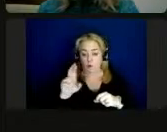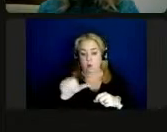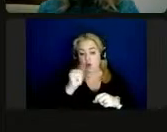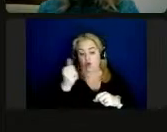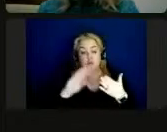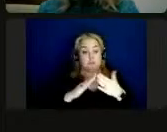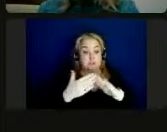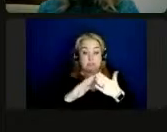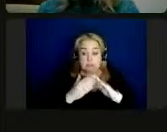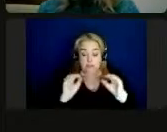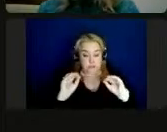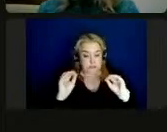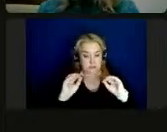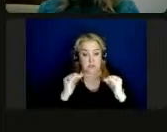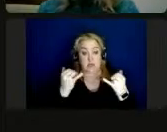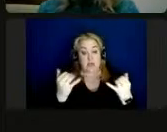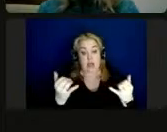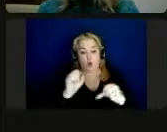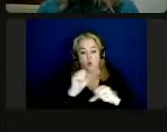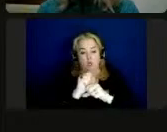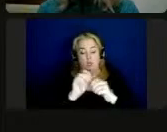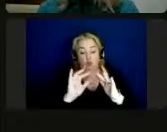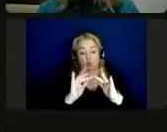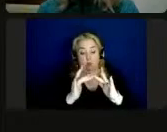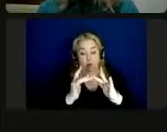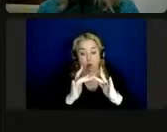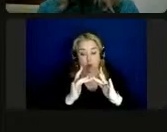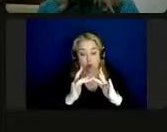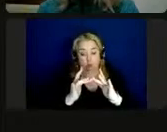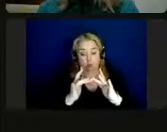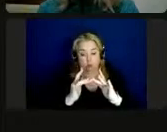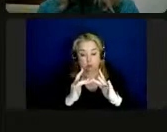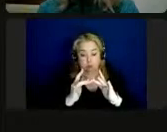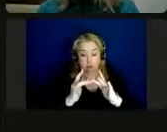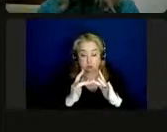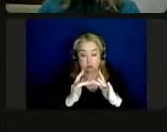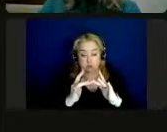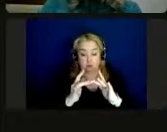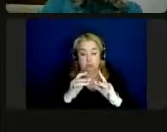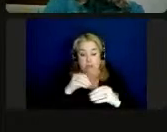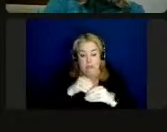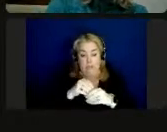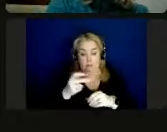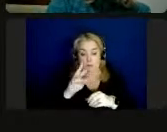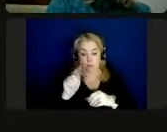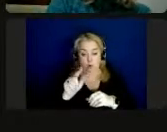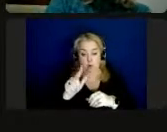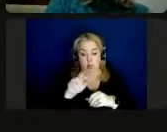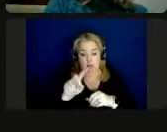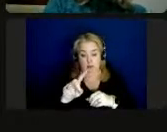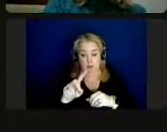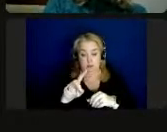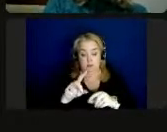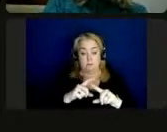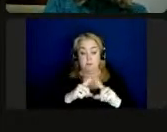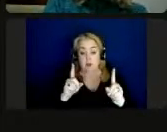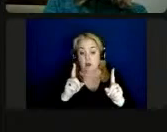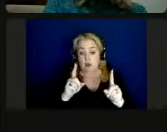OREGON BUT INSTEAD OF COMMUTING FROM PORTLAND MCMINNVILLE OR